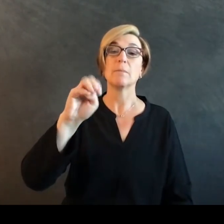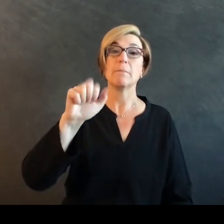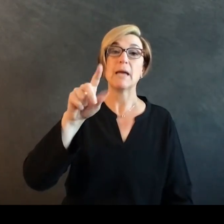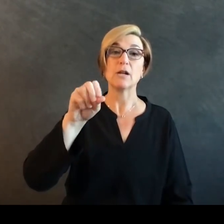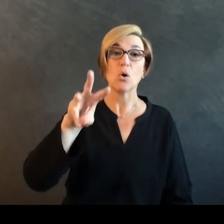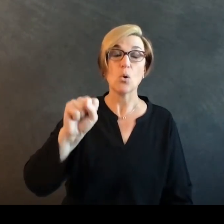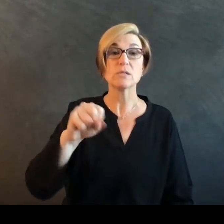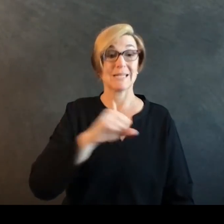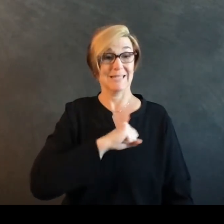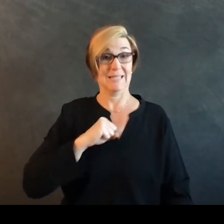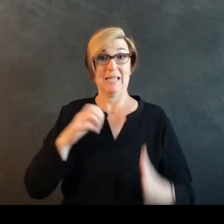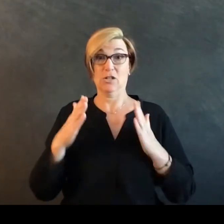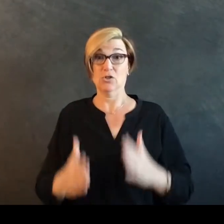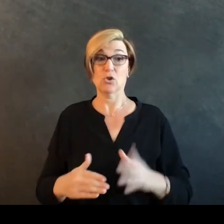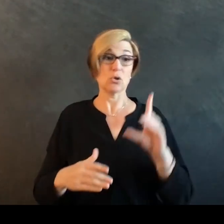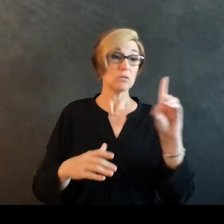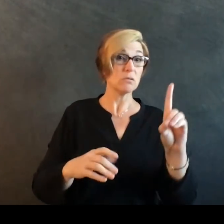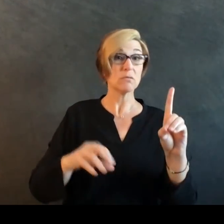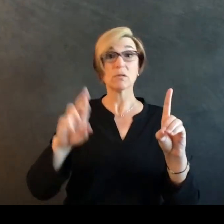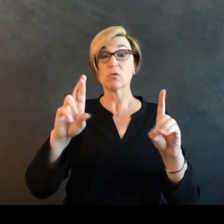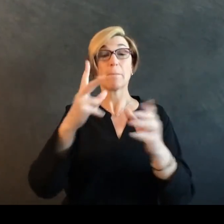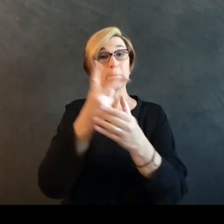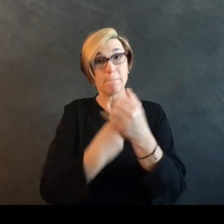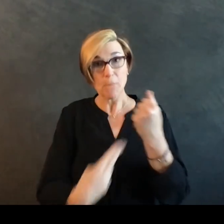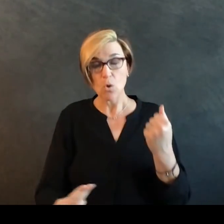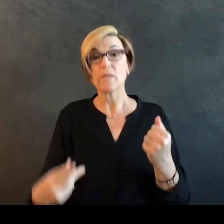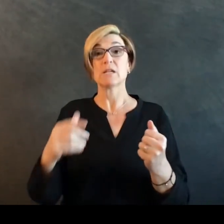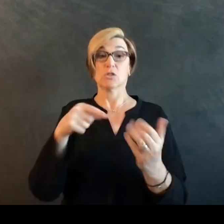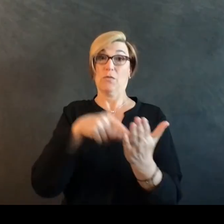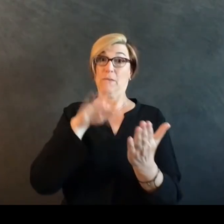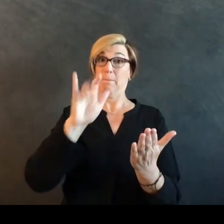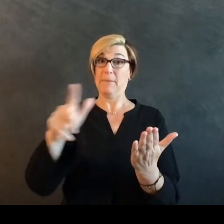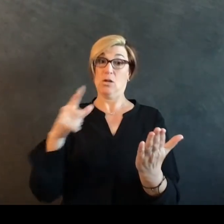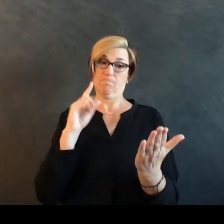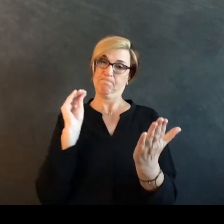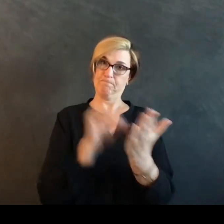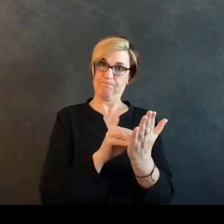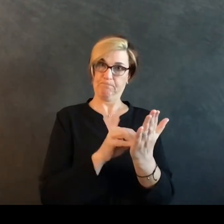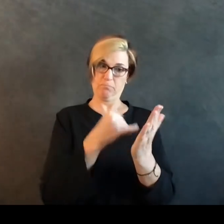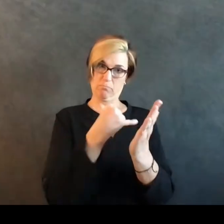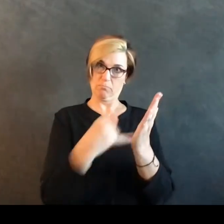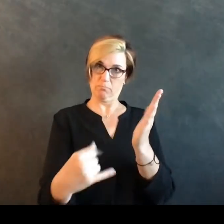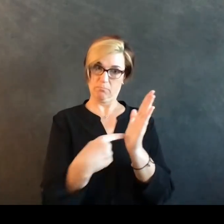a specific line in the bill that says that the secretary meaning me will